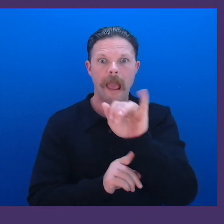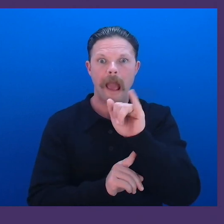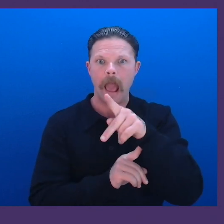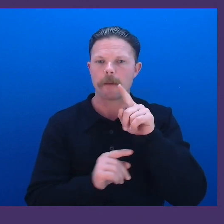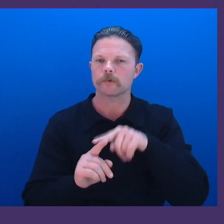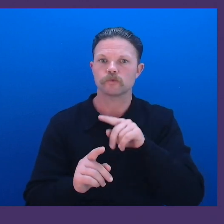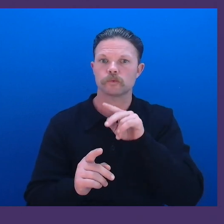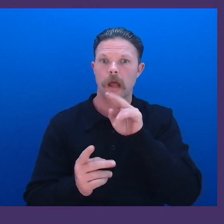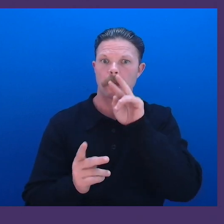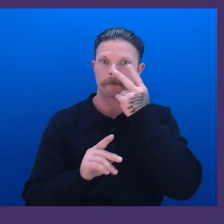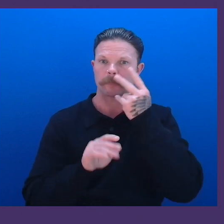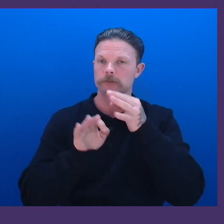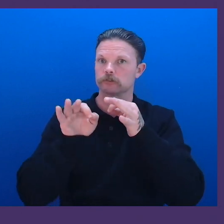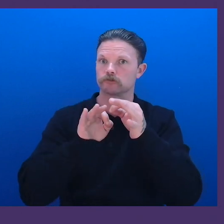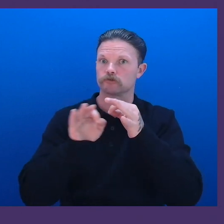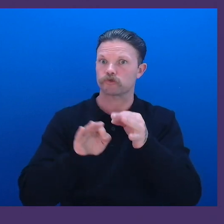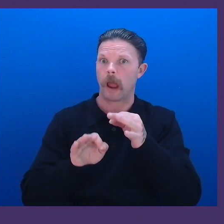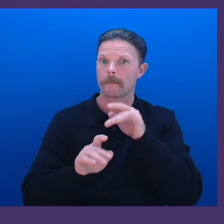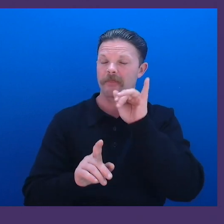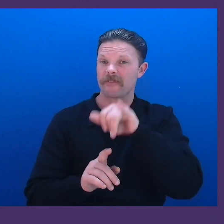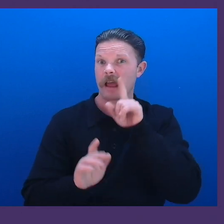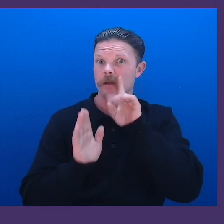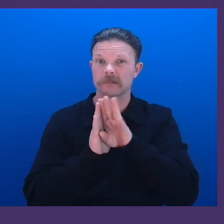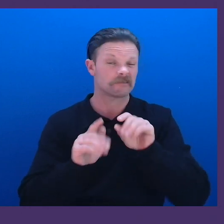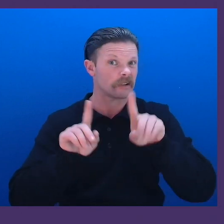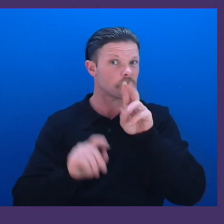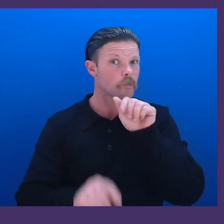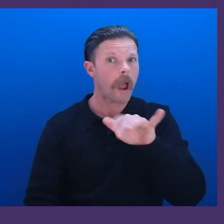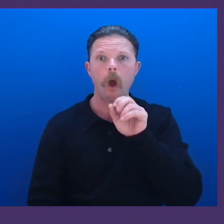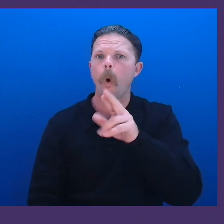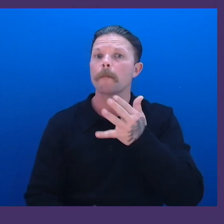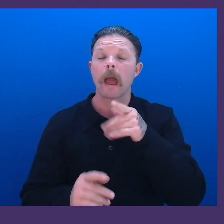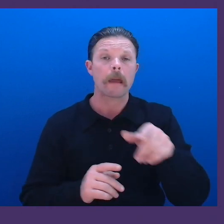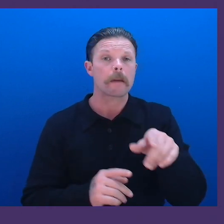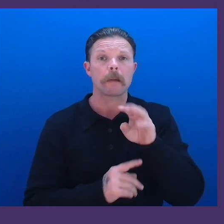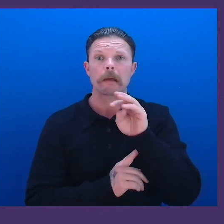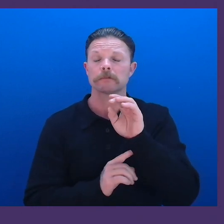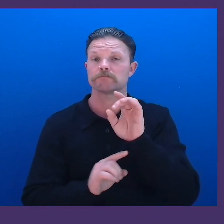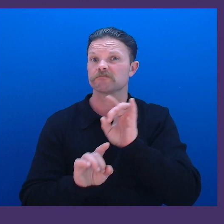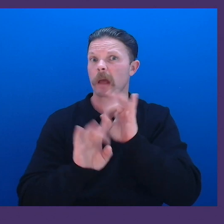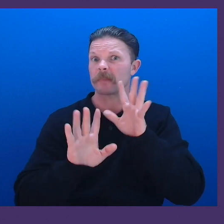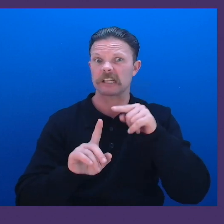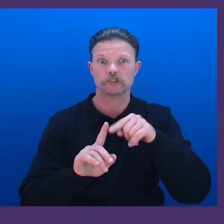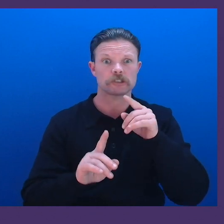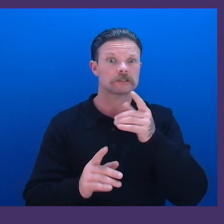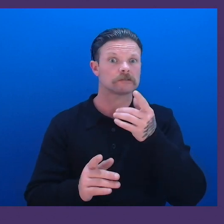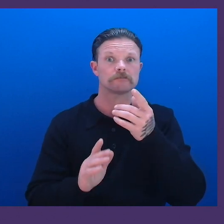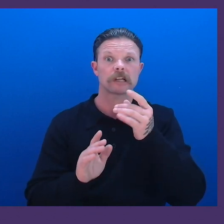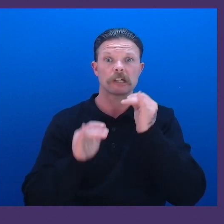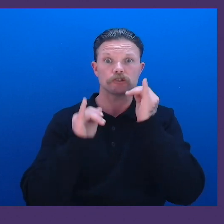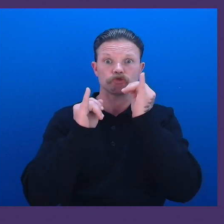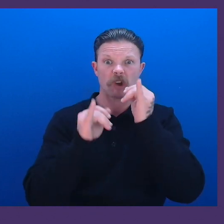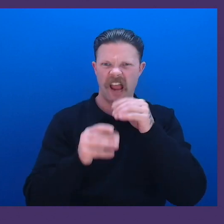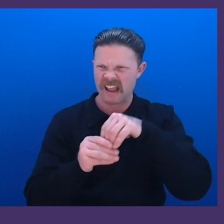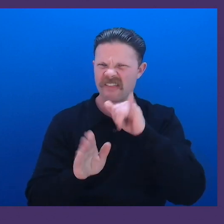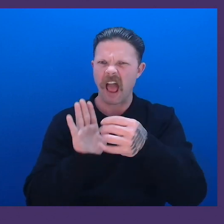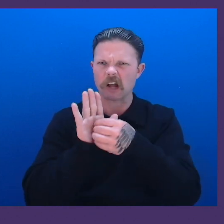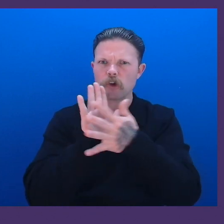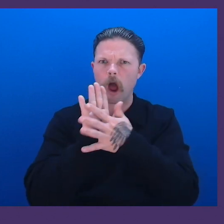Or imagine if there is a malicious instruction embedded into the document and you're using an AI app to summarize the document.